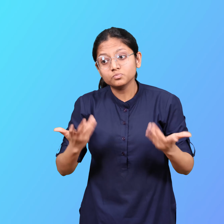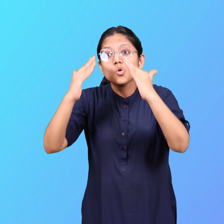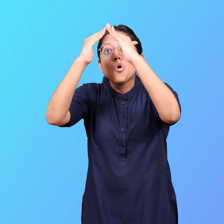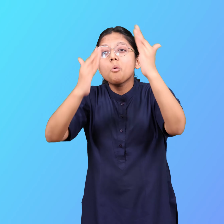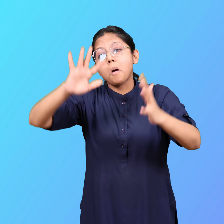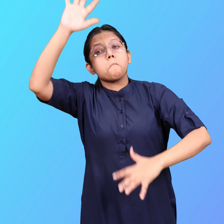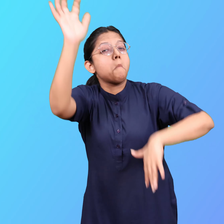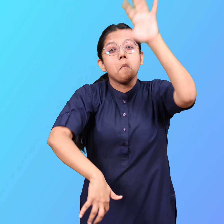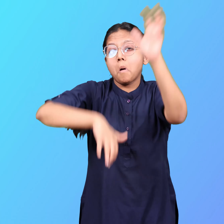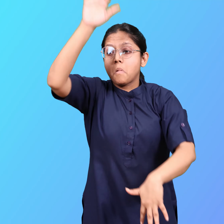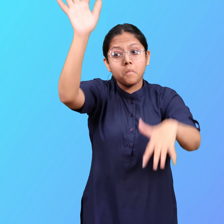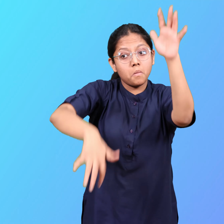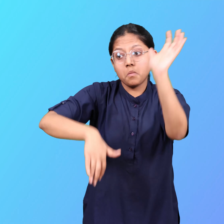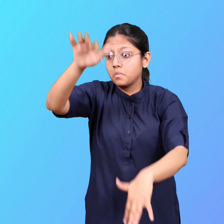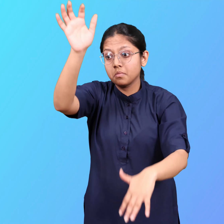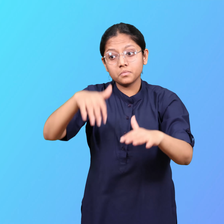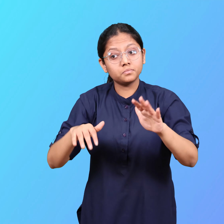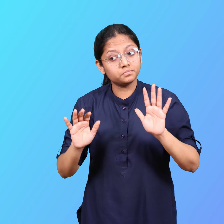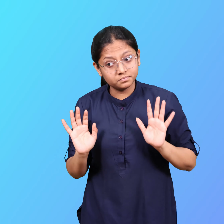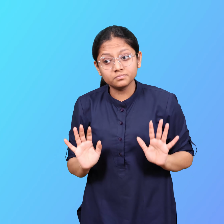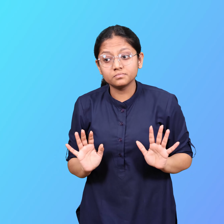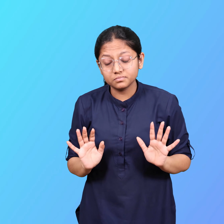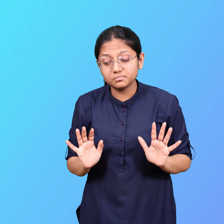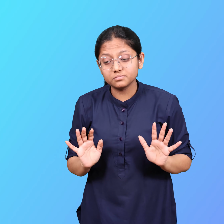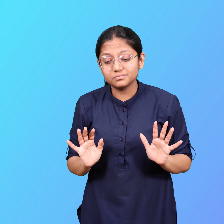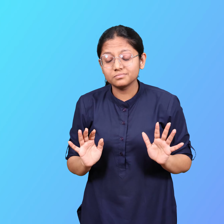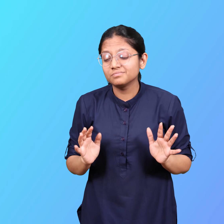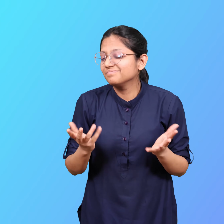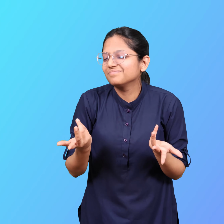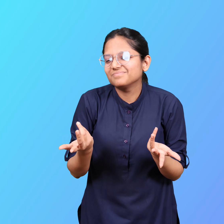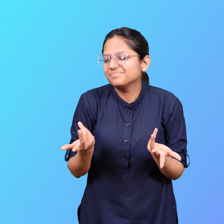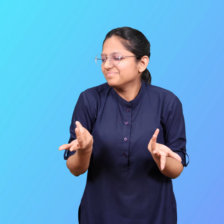Then their house must be destroyed until it is only a pile of rocks.